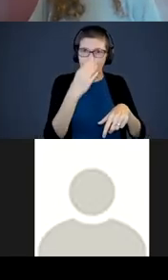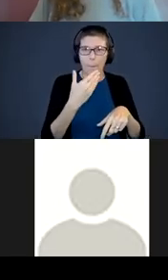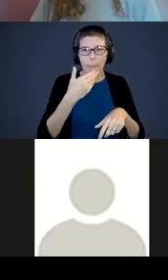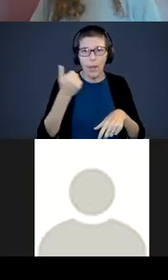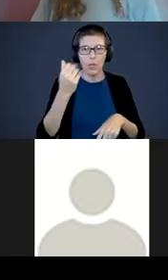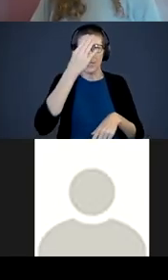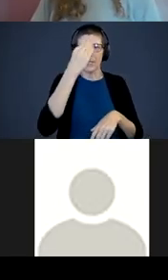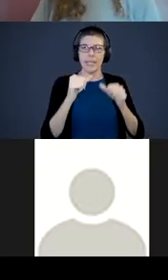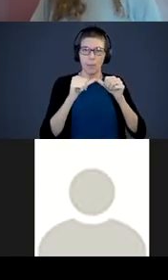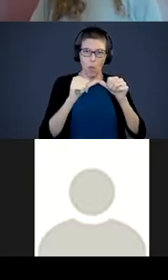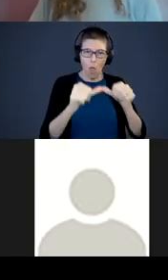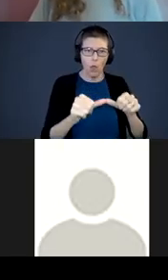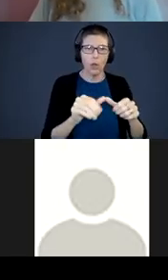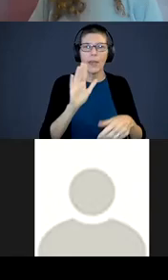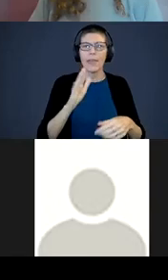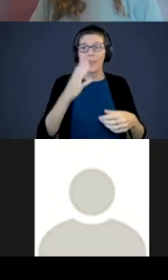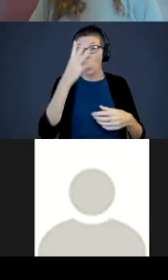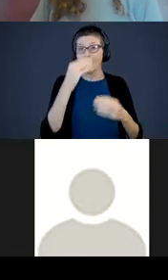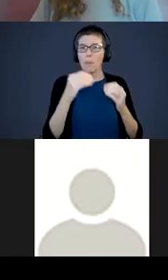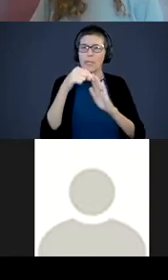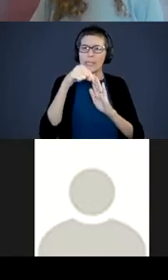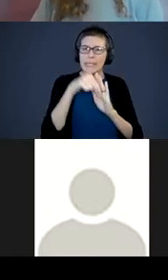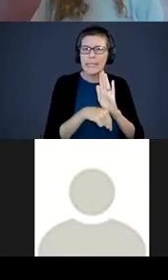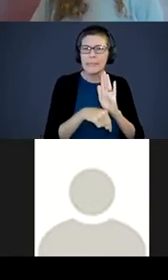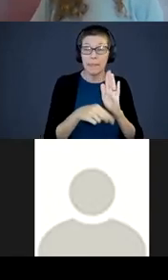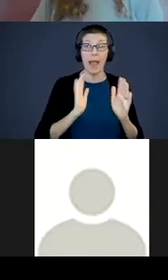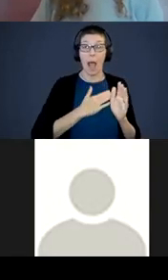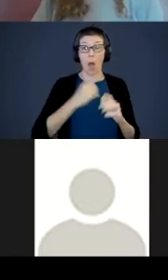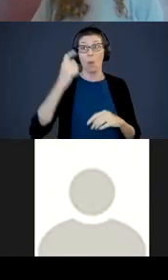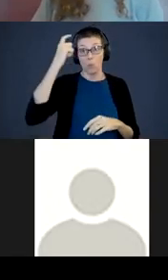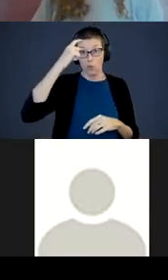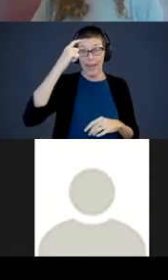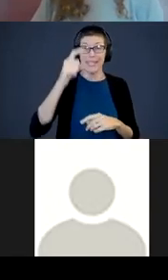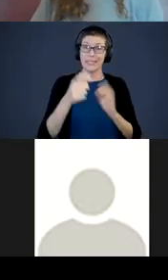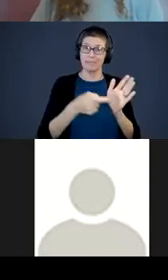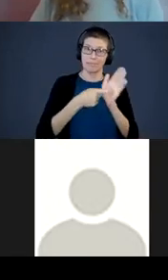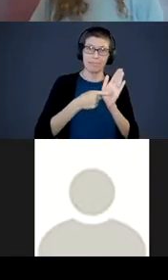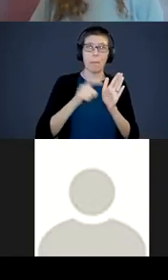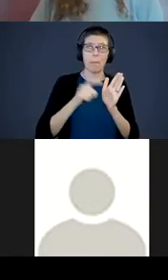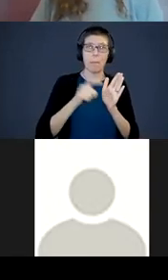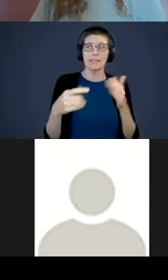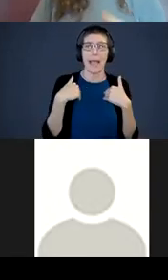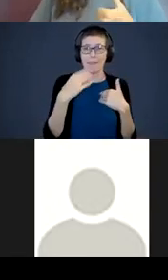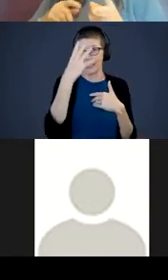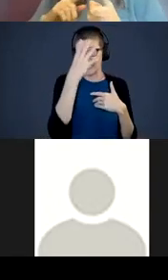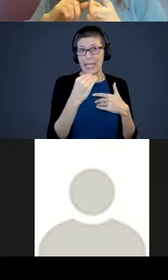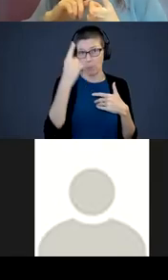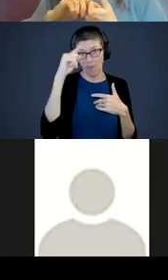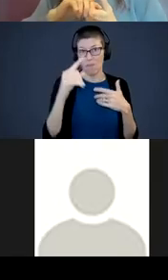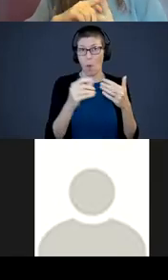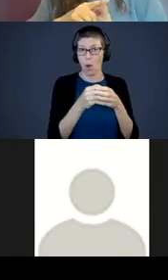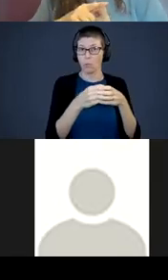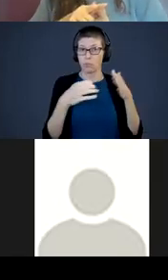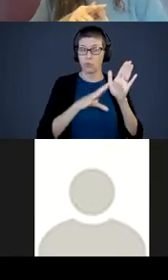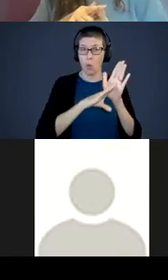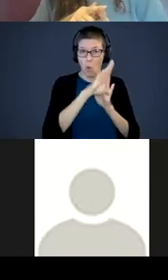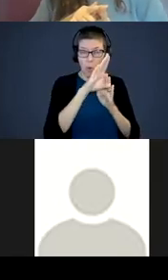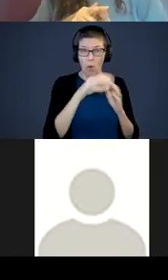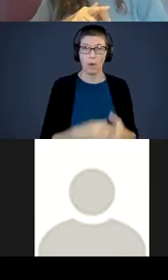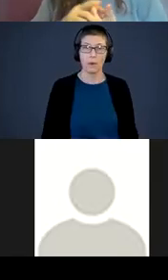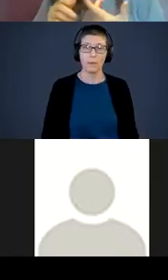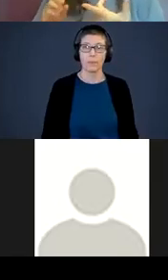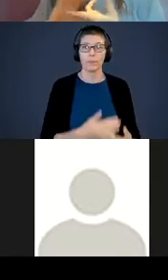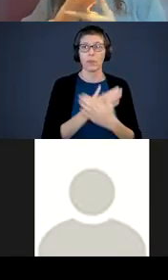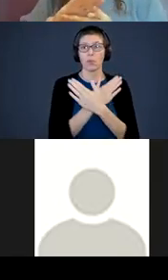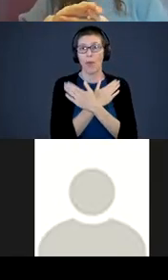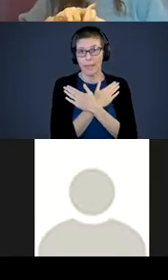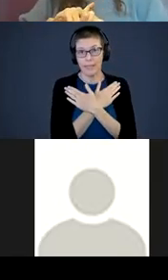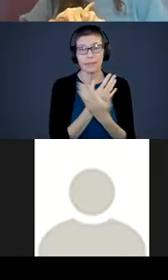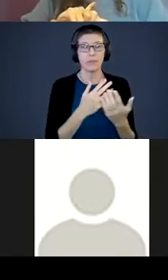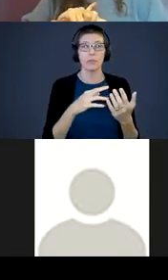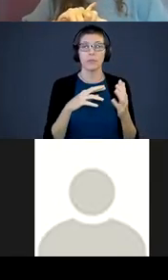and they sleep longer. Our brains need sleep in order to grow. Rest, sleep, and a healthy diet